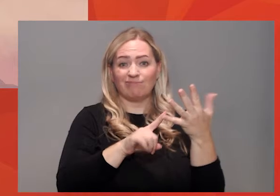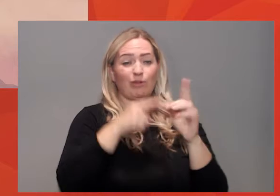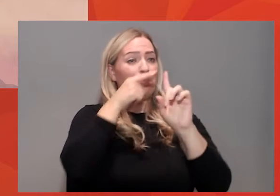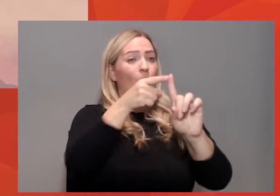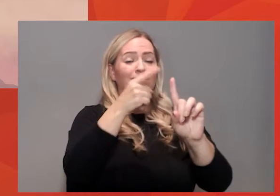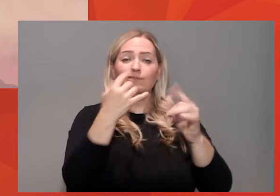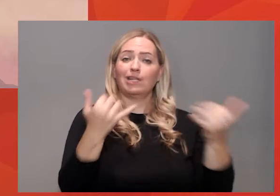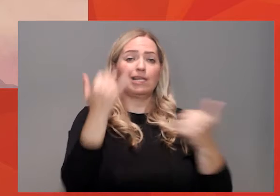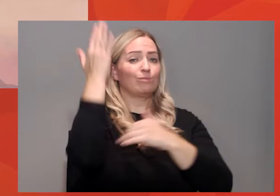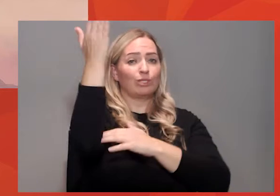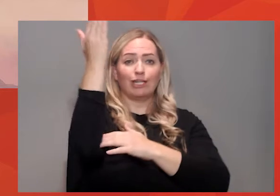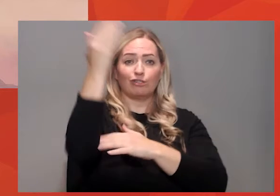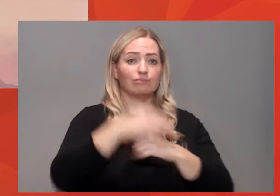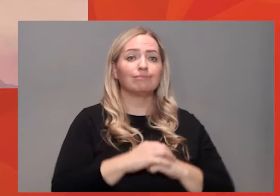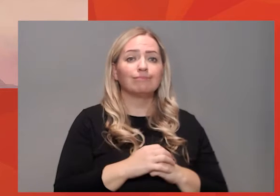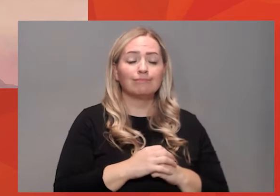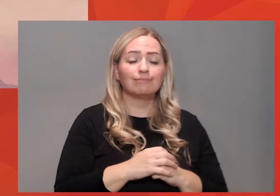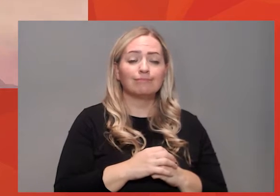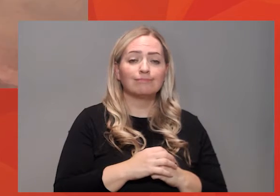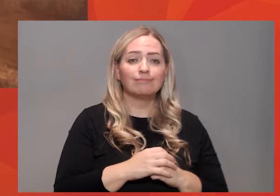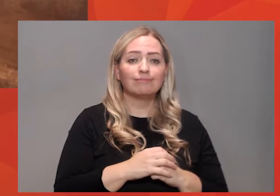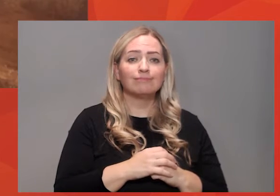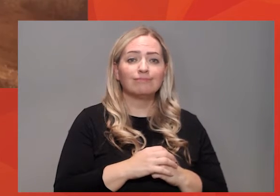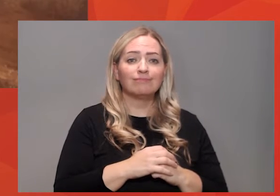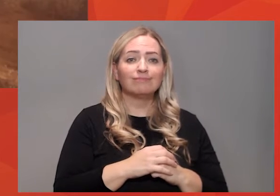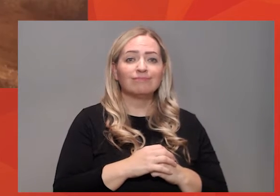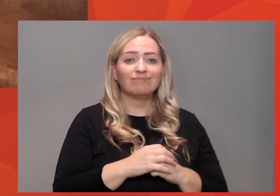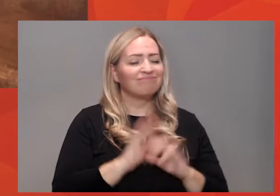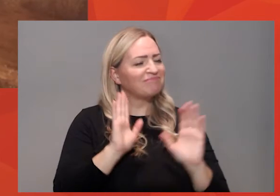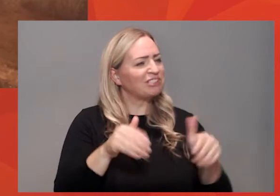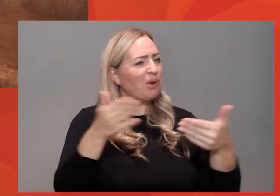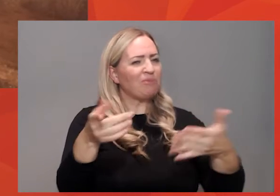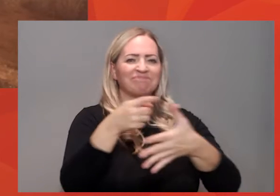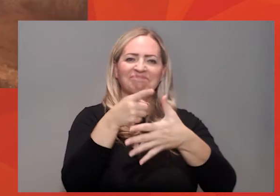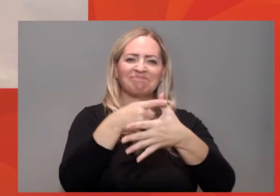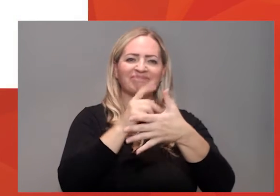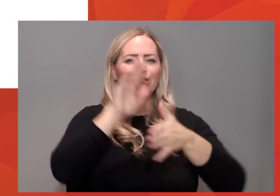the main reason why I'm doing this presentation. Okay, let's go: Introduction!